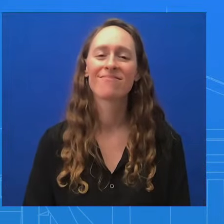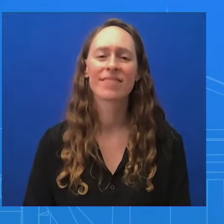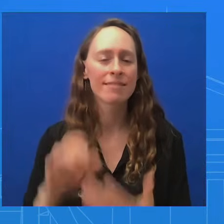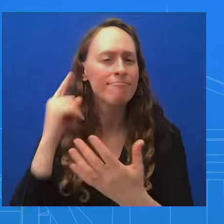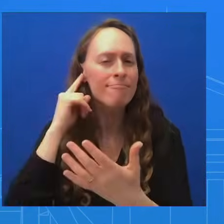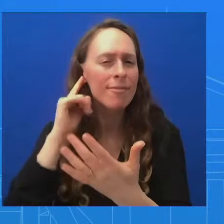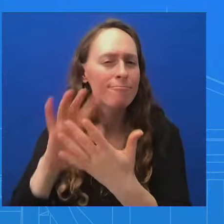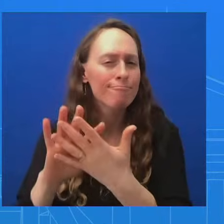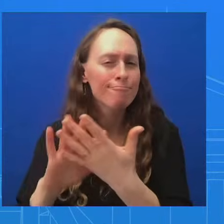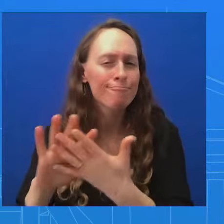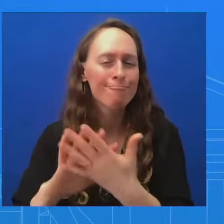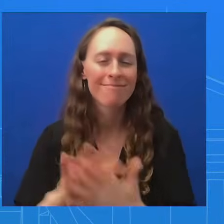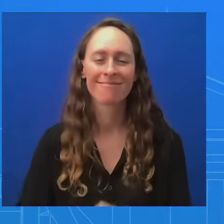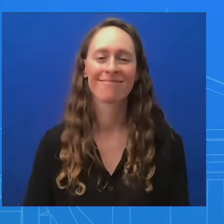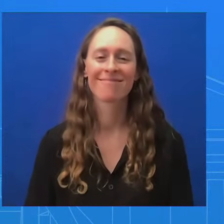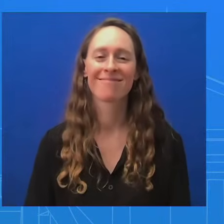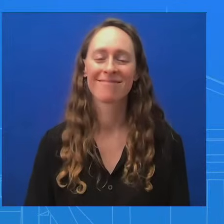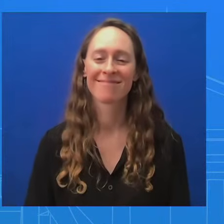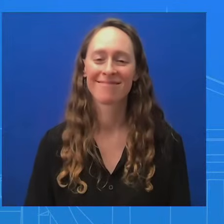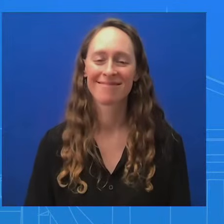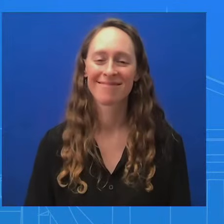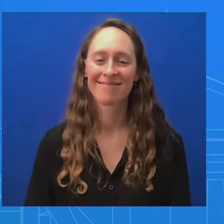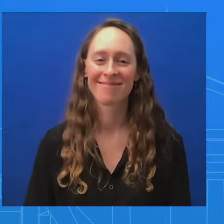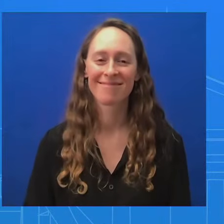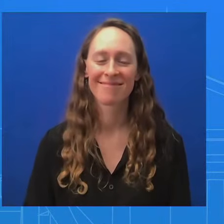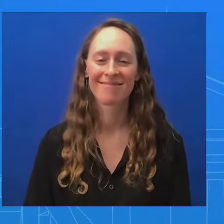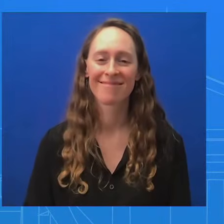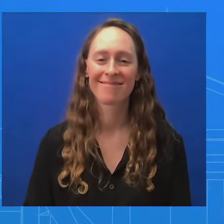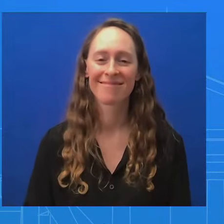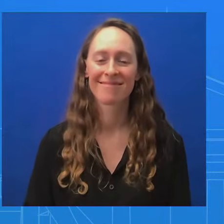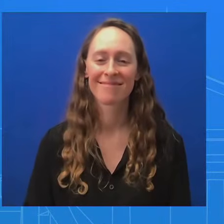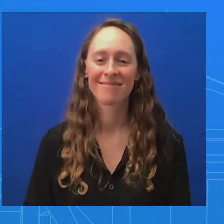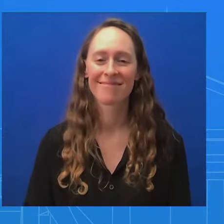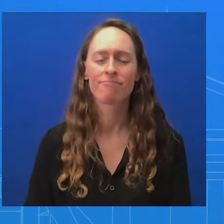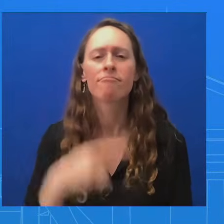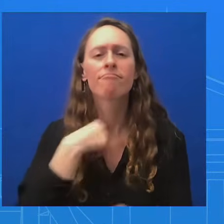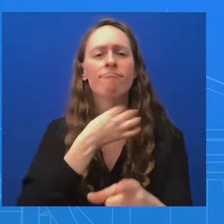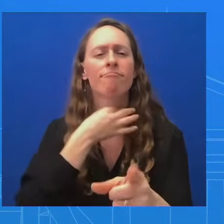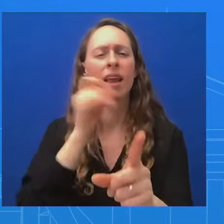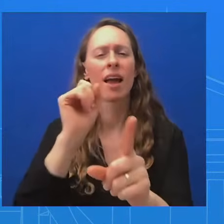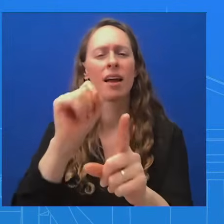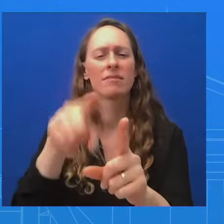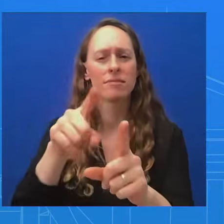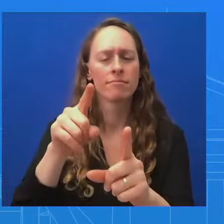The Russian ambassador to South Korea said in an interview with the South Korean media